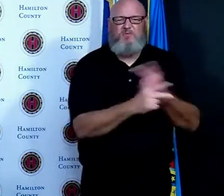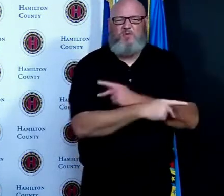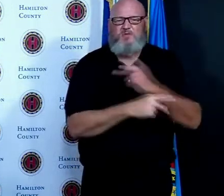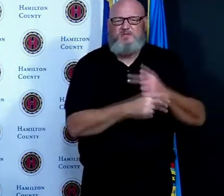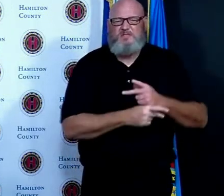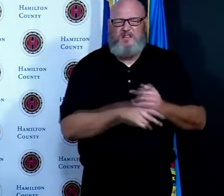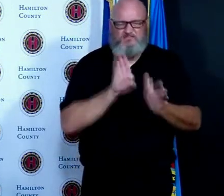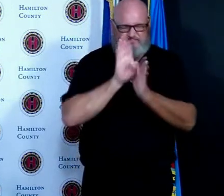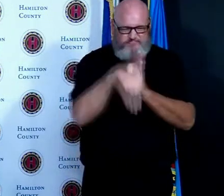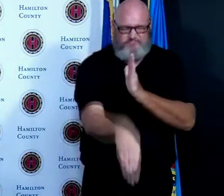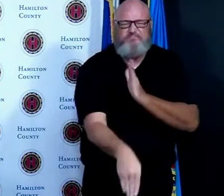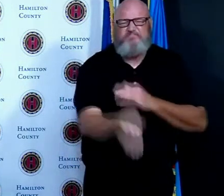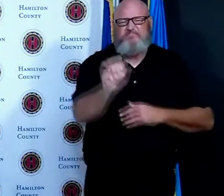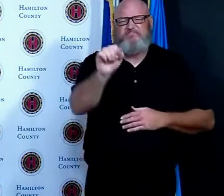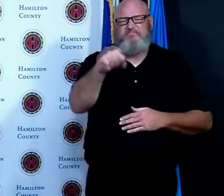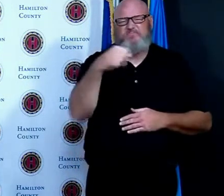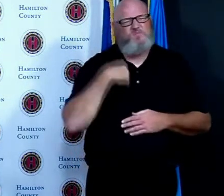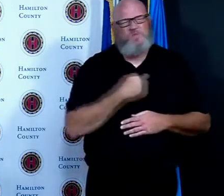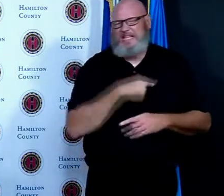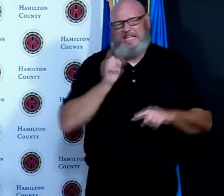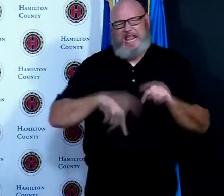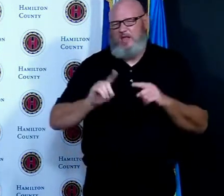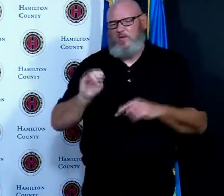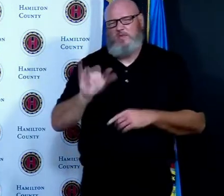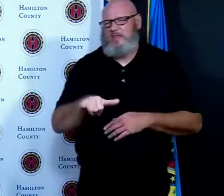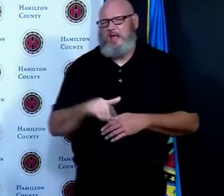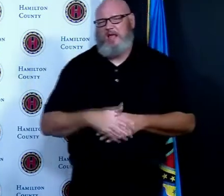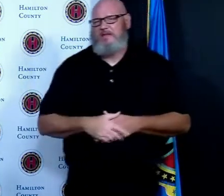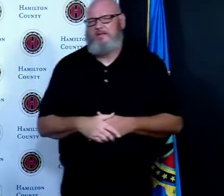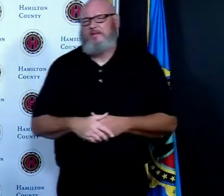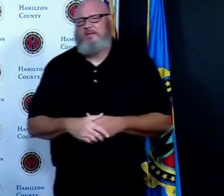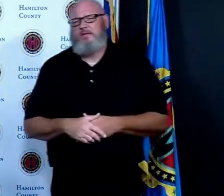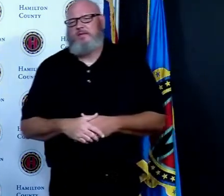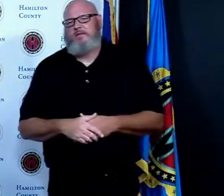to make sure that people understand that there are plans in place in the cascades and at the end of